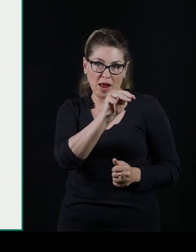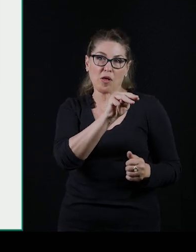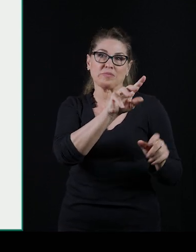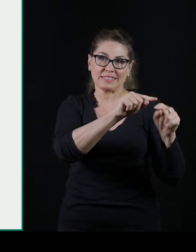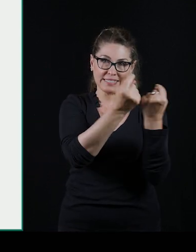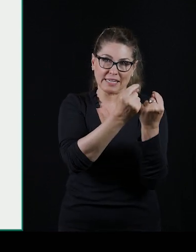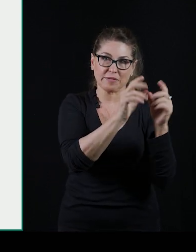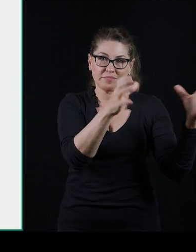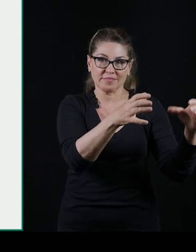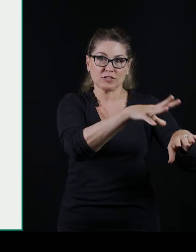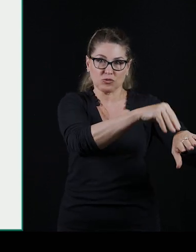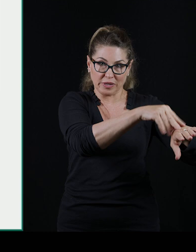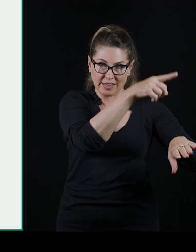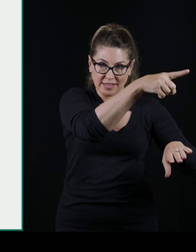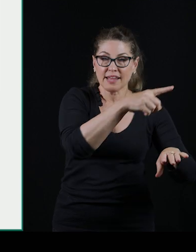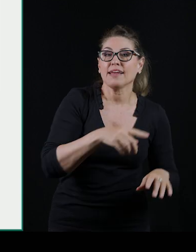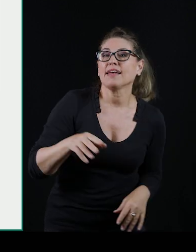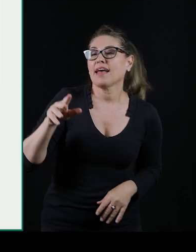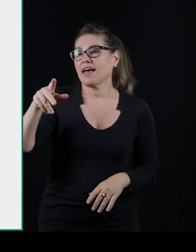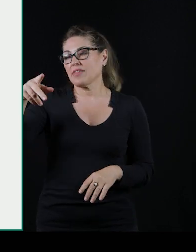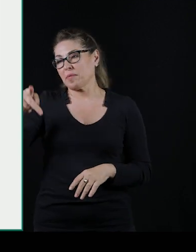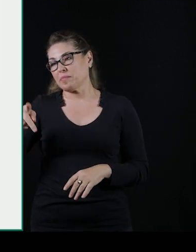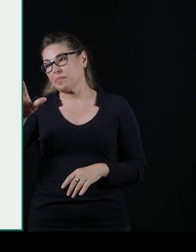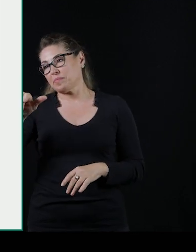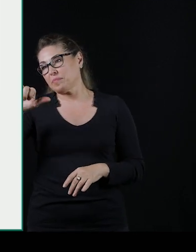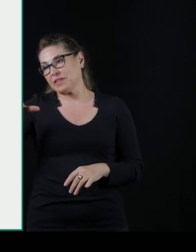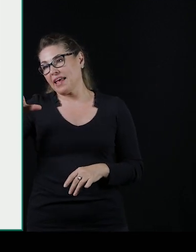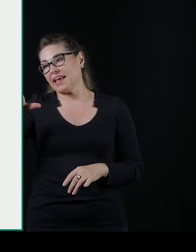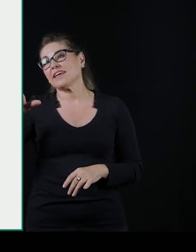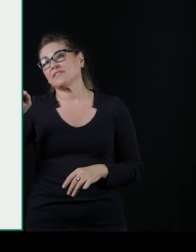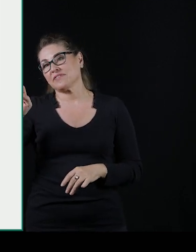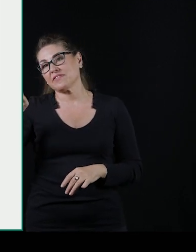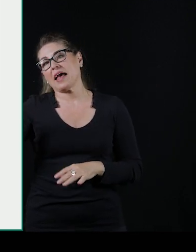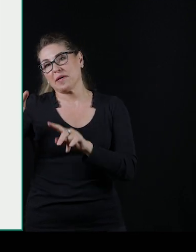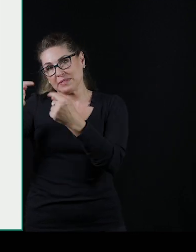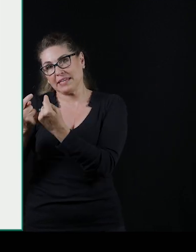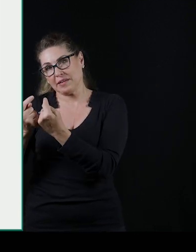and the PlayFab team and myself which just happened to be in Redmond, Washington.